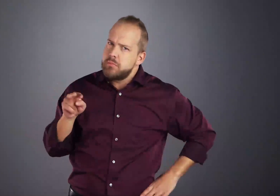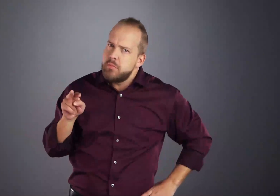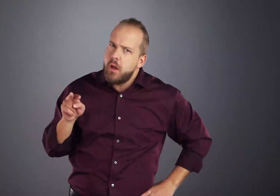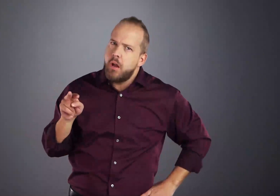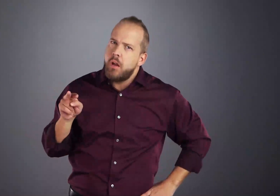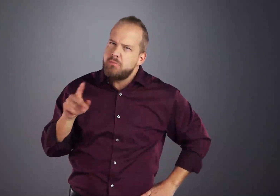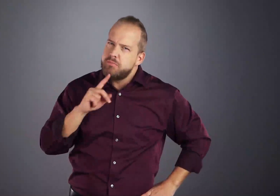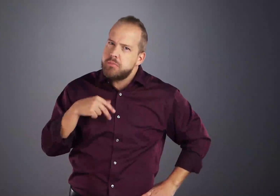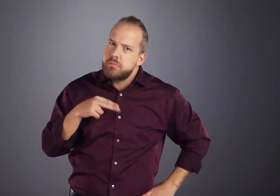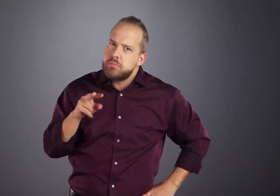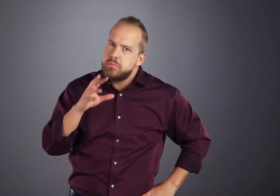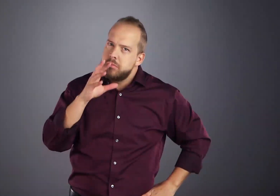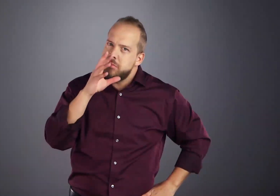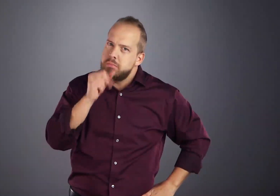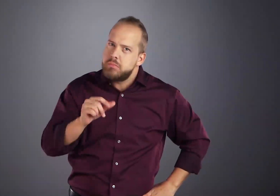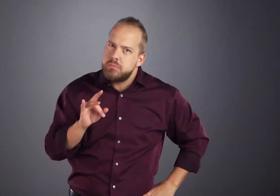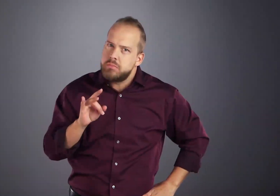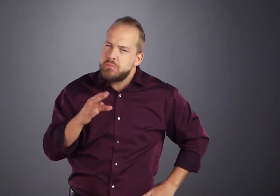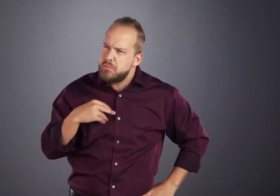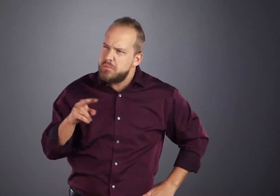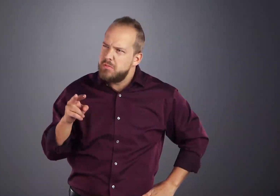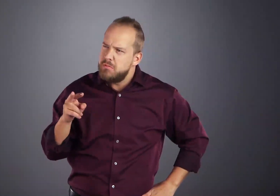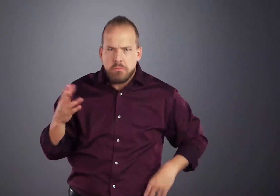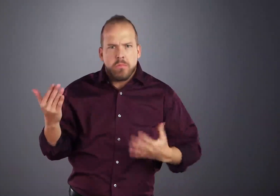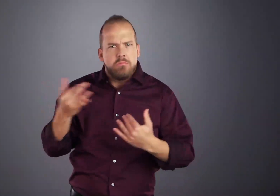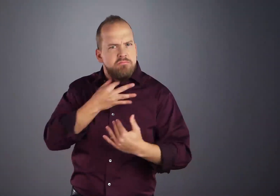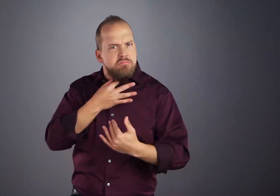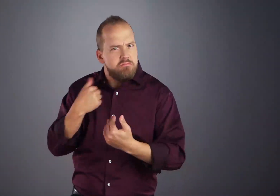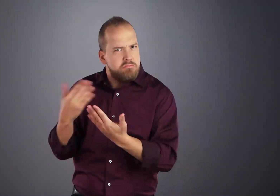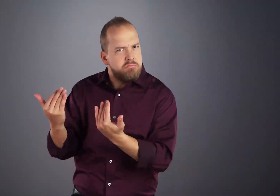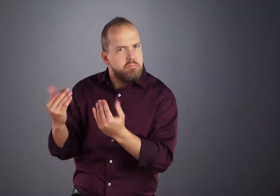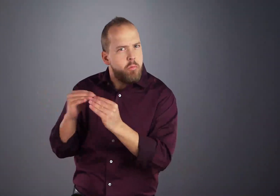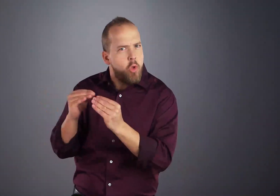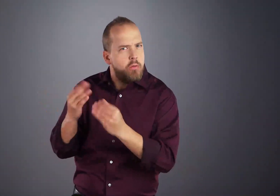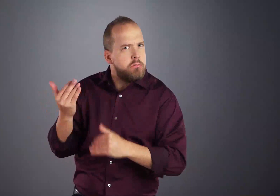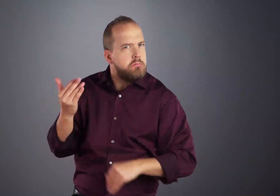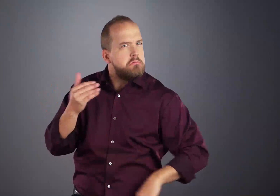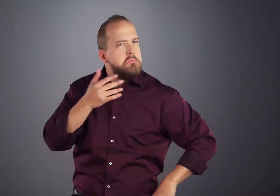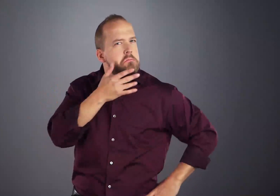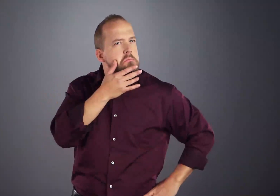He had come to pass his experience along to me — if I cared to have it.